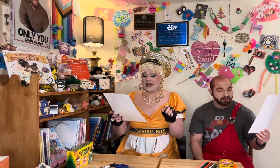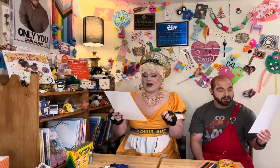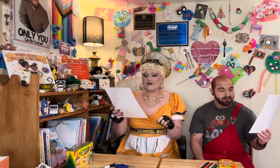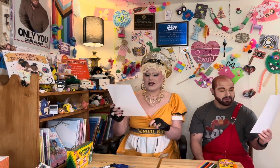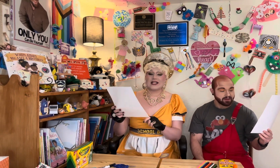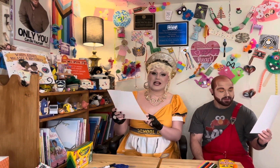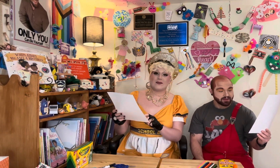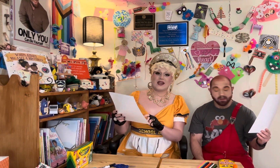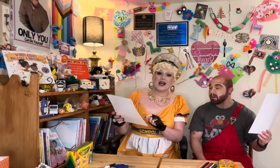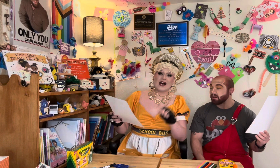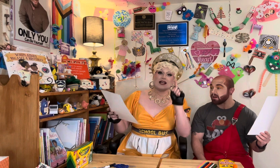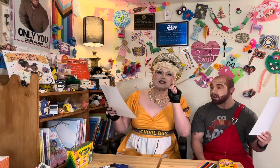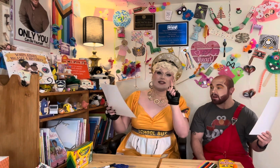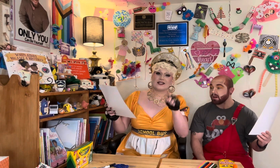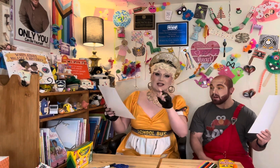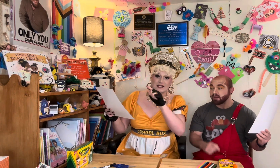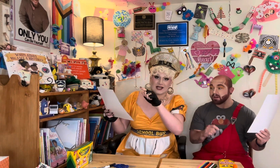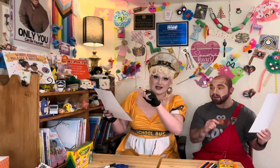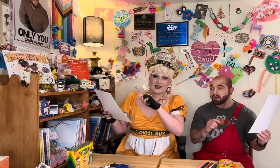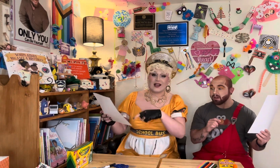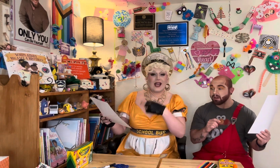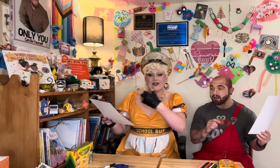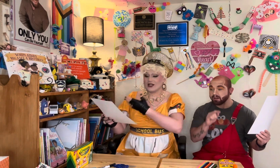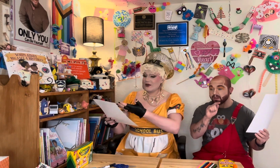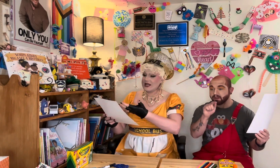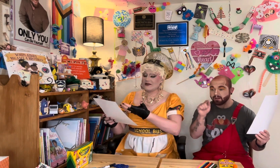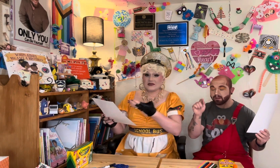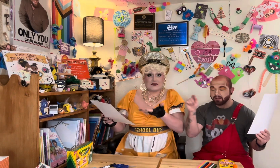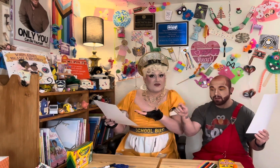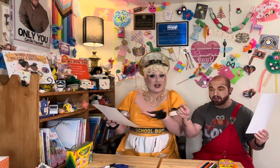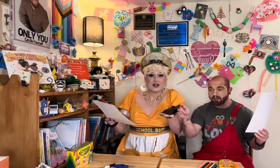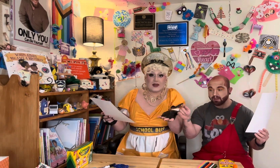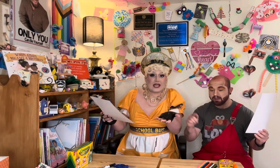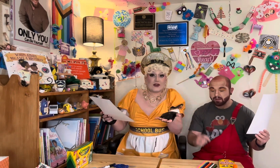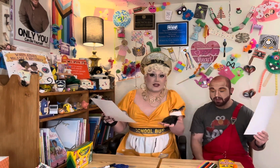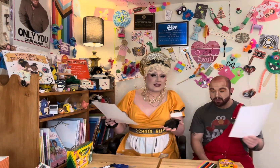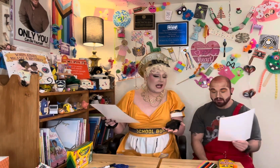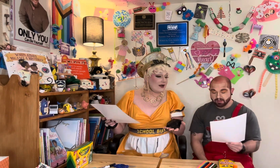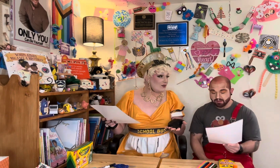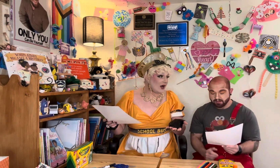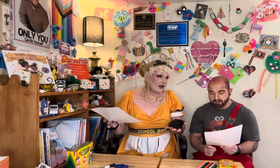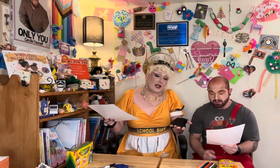Love Reading Time because..." and then you can fill in the blank. You can decide why you like